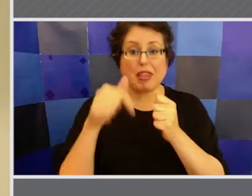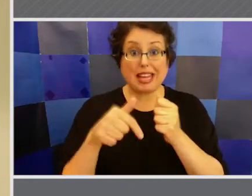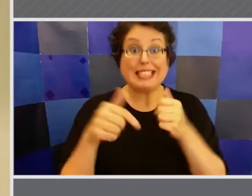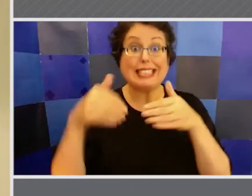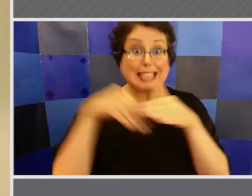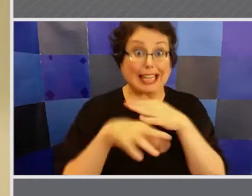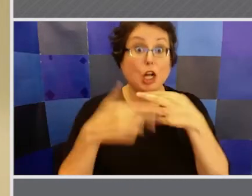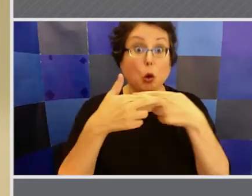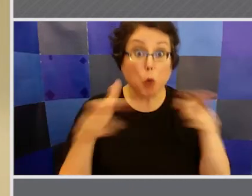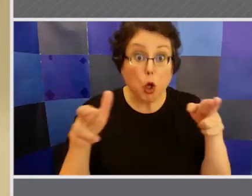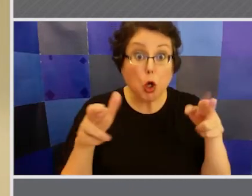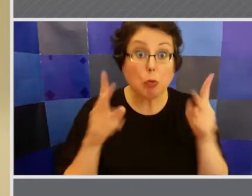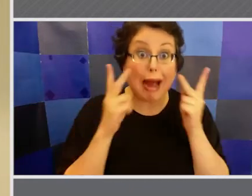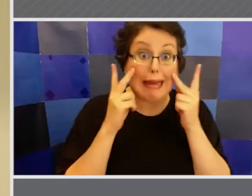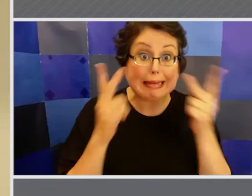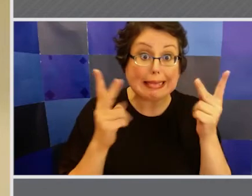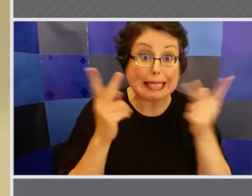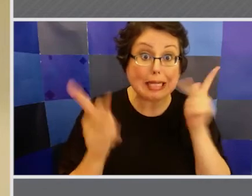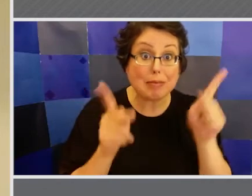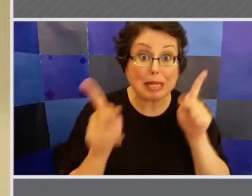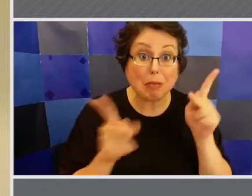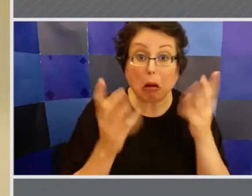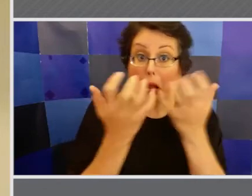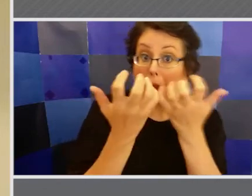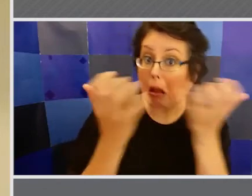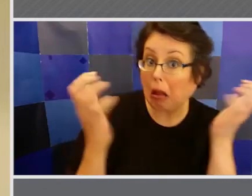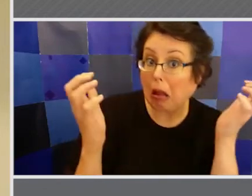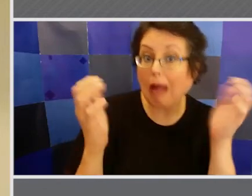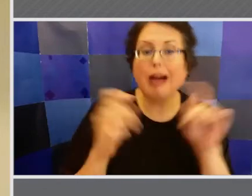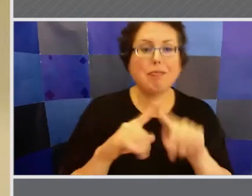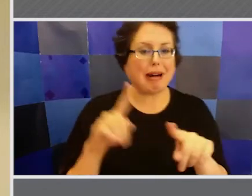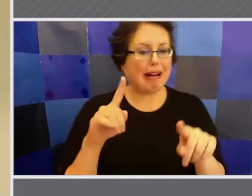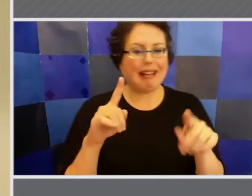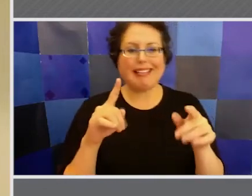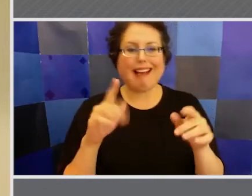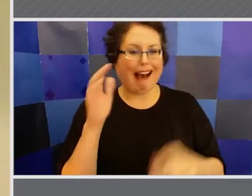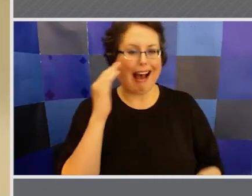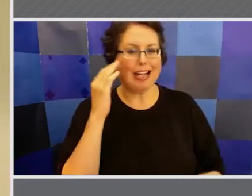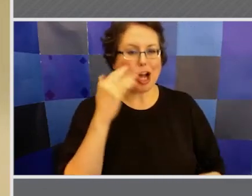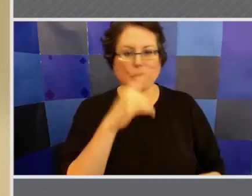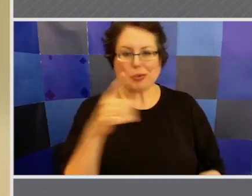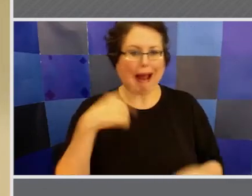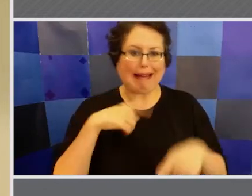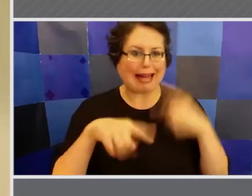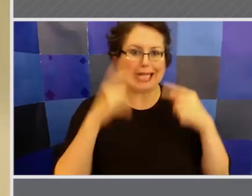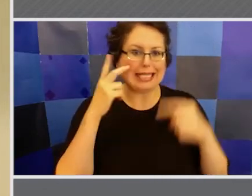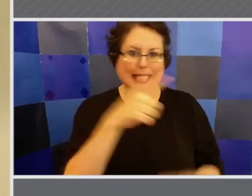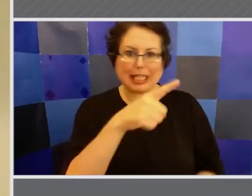I trusted there's lots of folks here virtually listening and watching our presentation so thanks for participating.